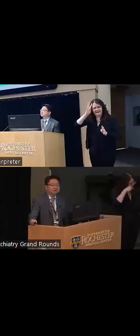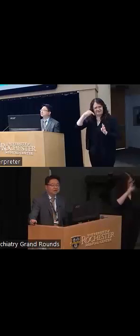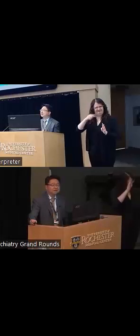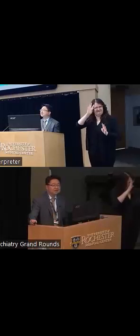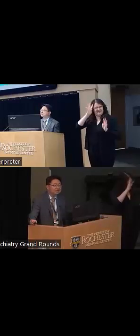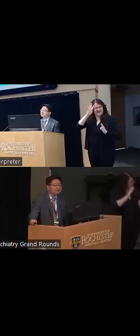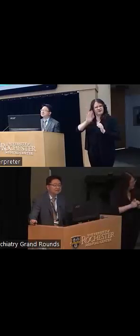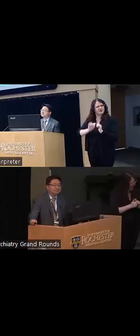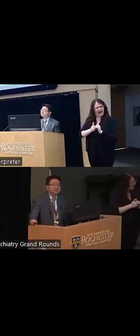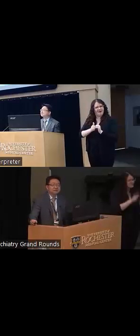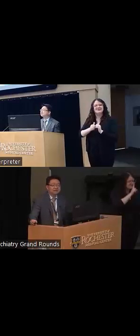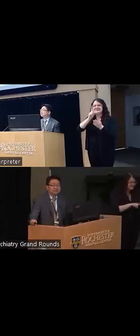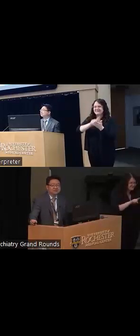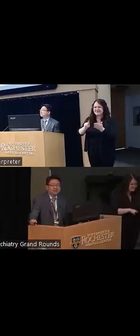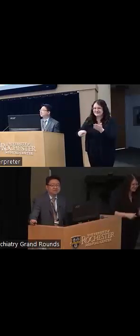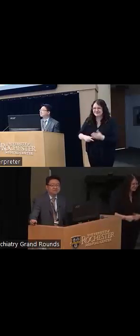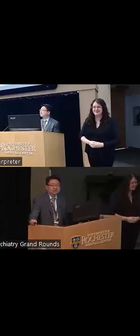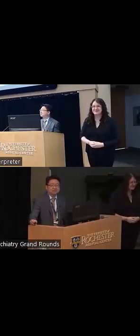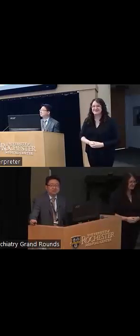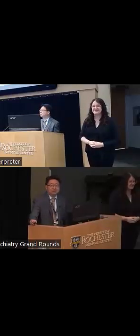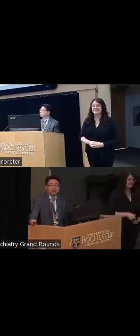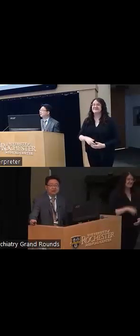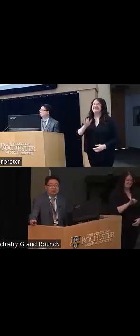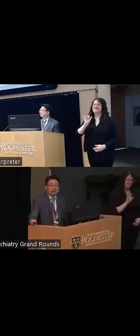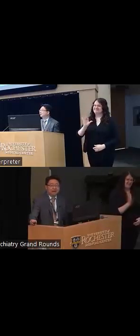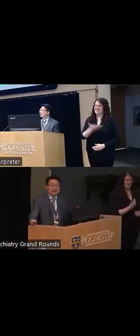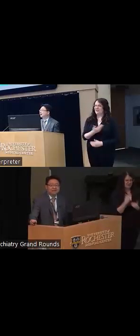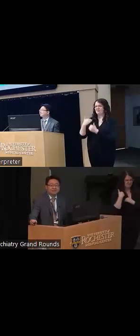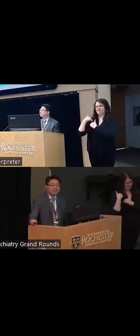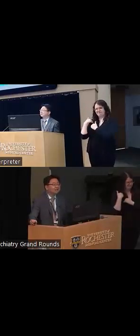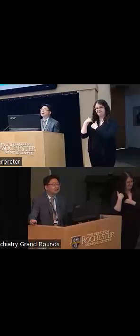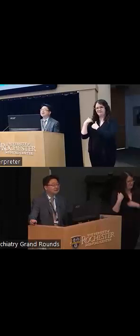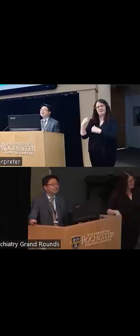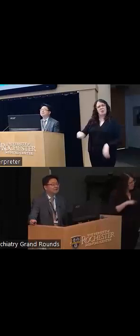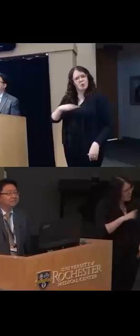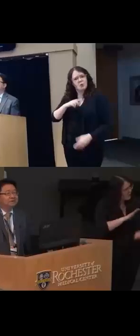and that is the burden and responsibility being a academic clinical Department